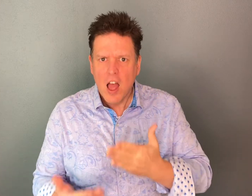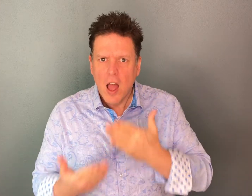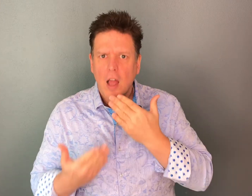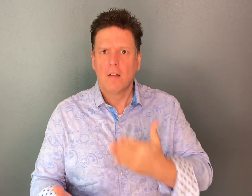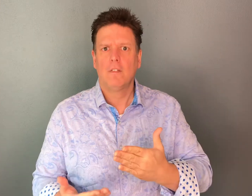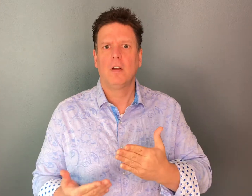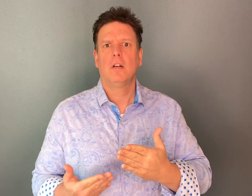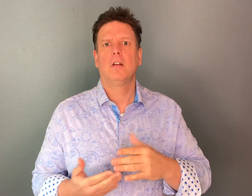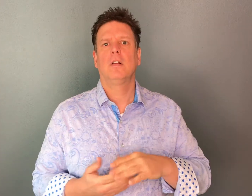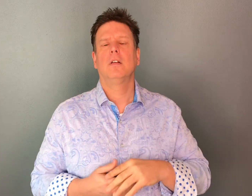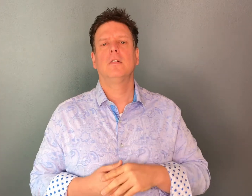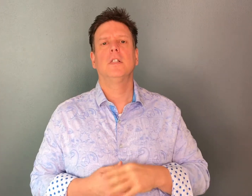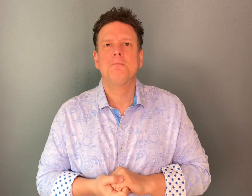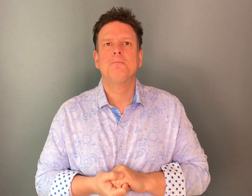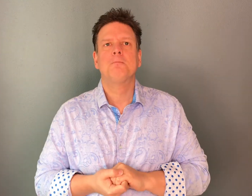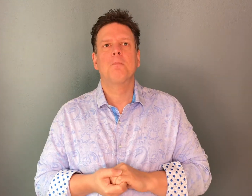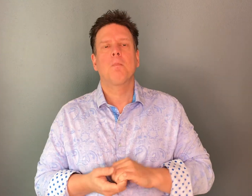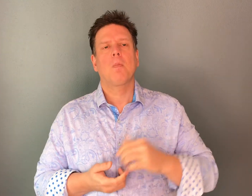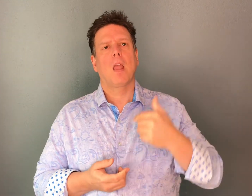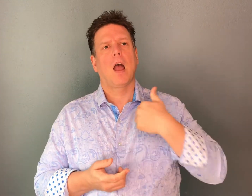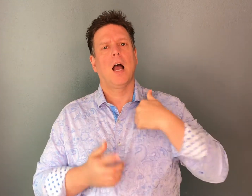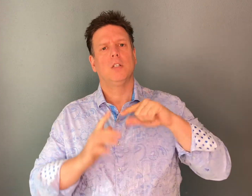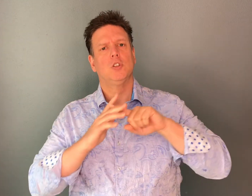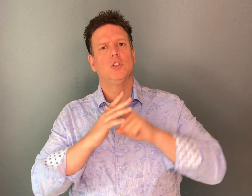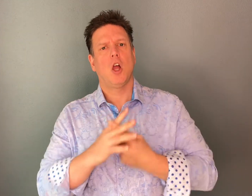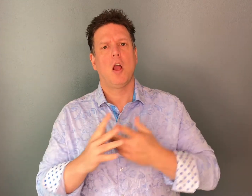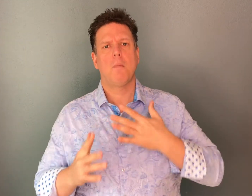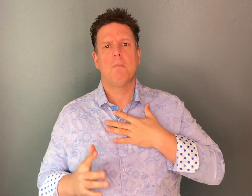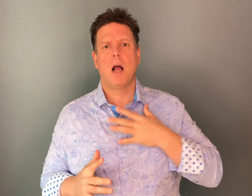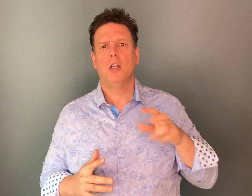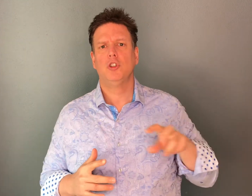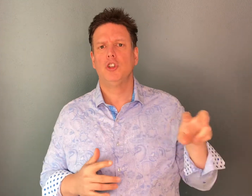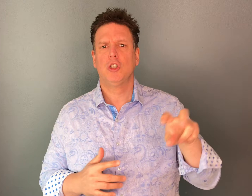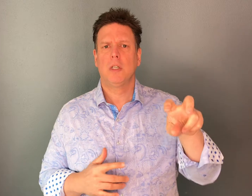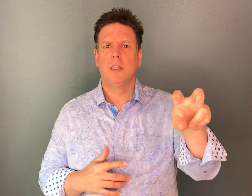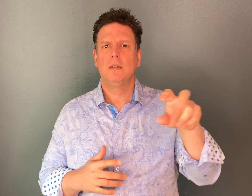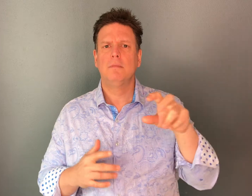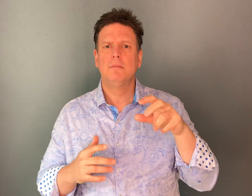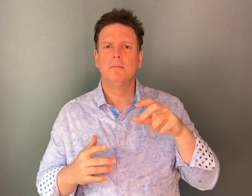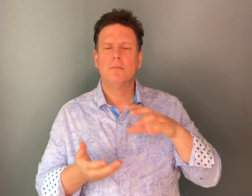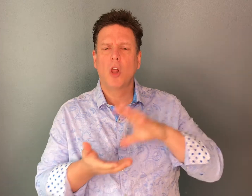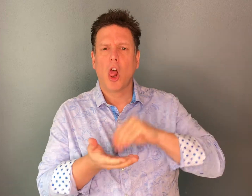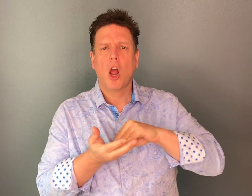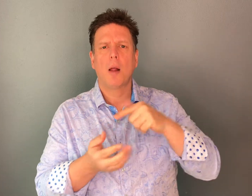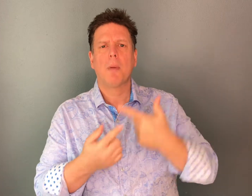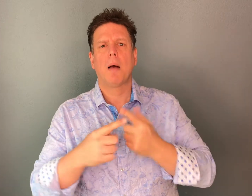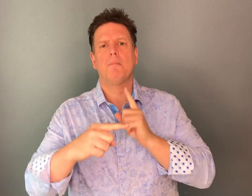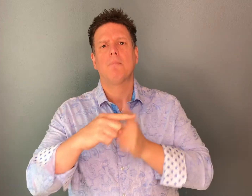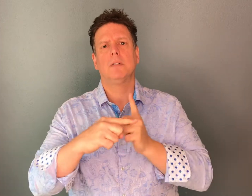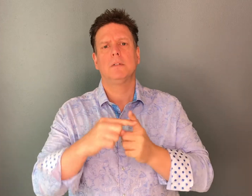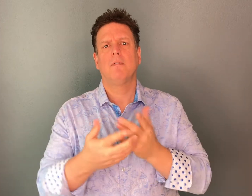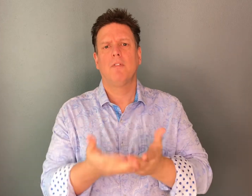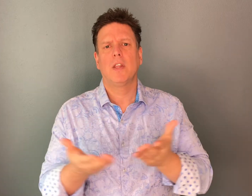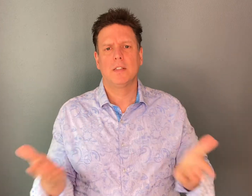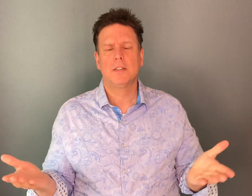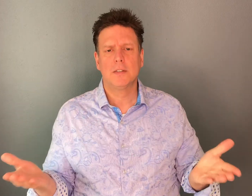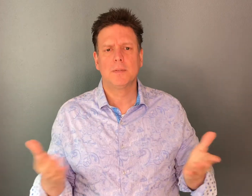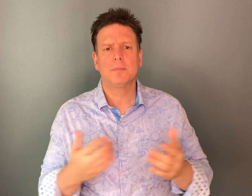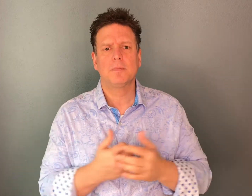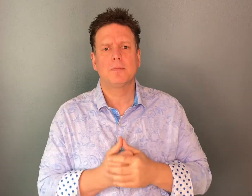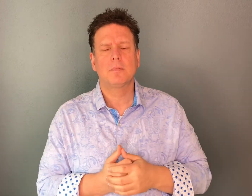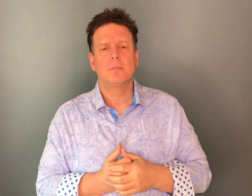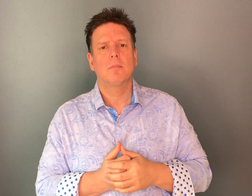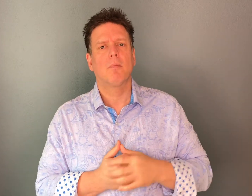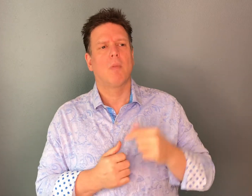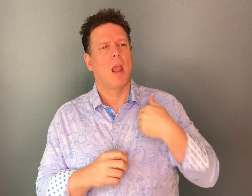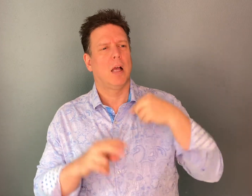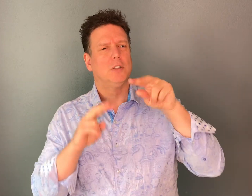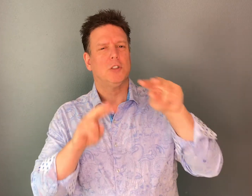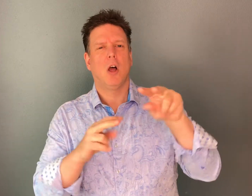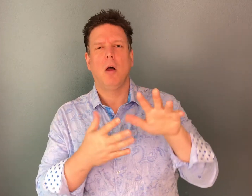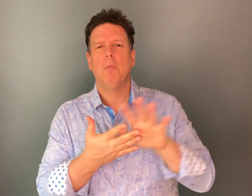heart. When you feel gratitude. I started my journey in learning about positivity